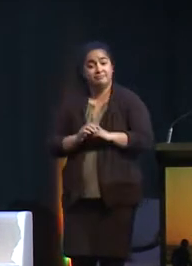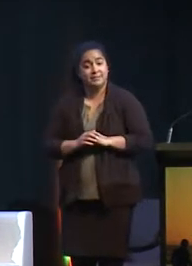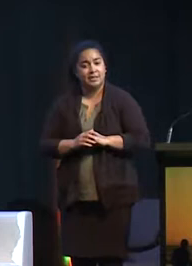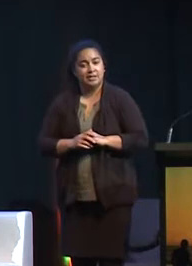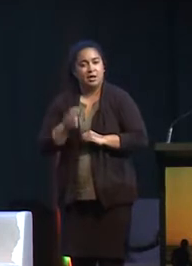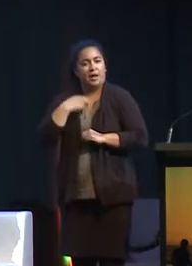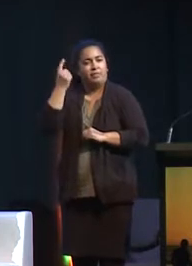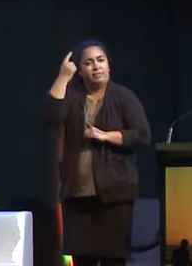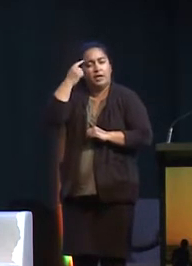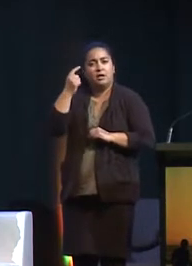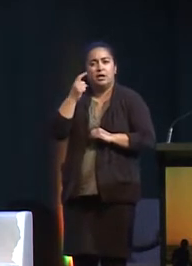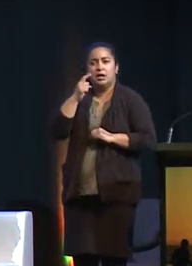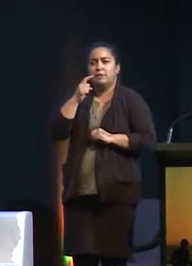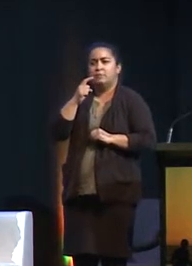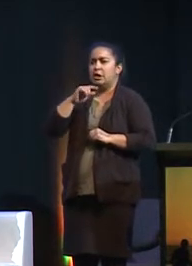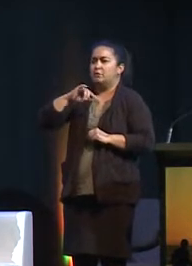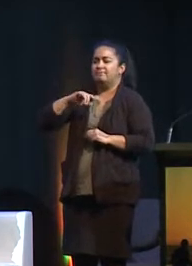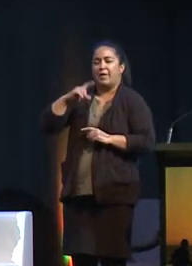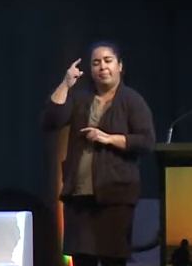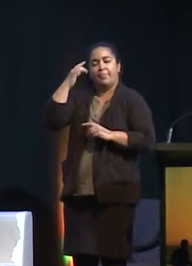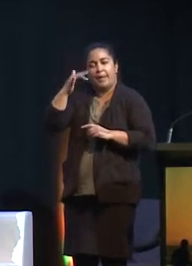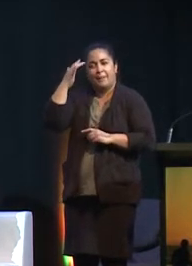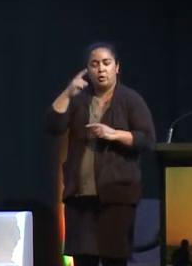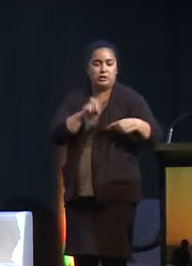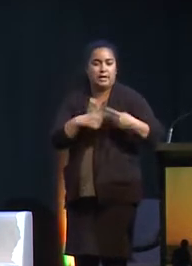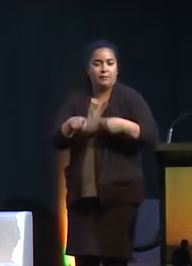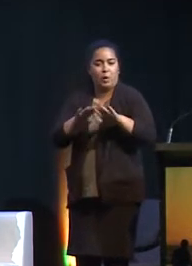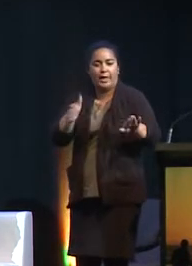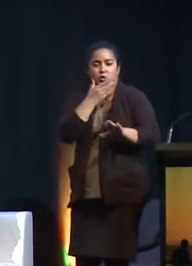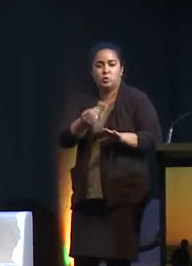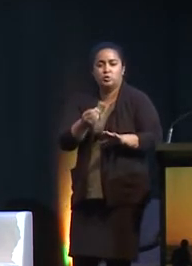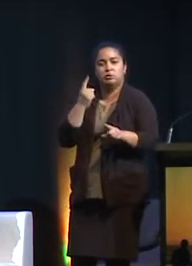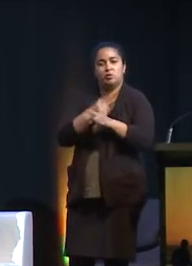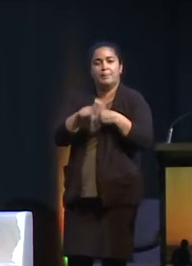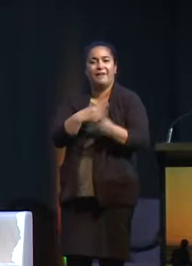building on for the sustainable land use let's talk about food and fibre. You know food and